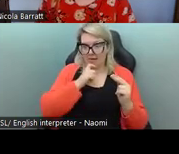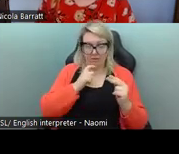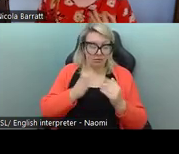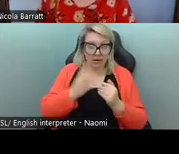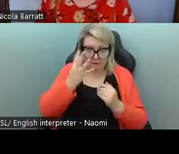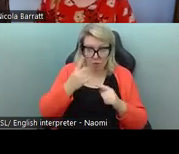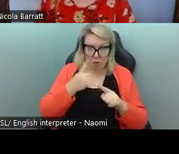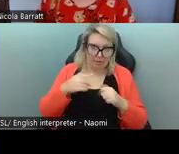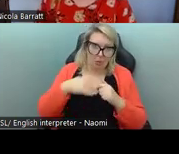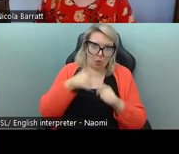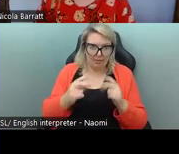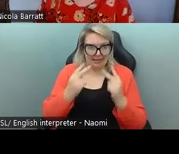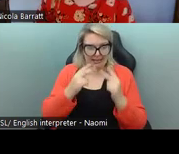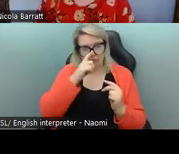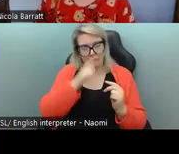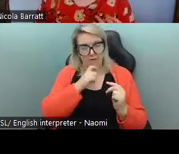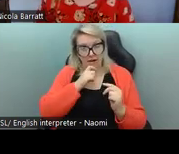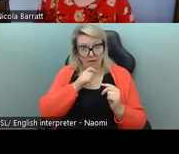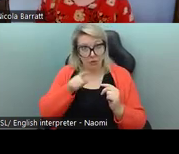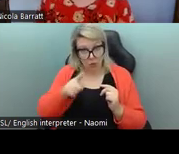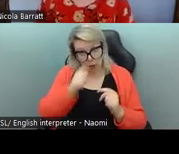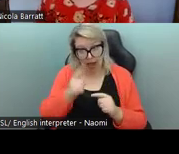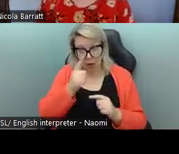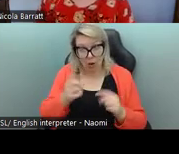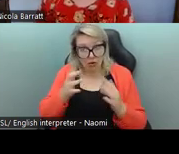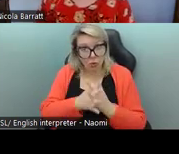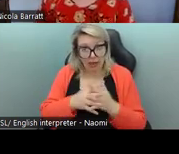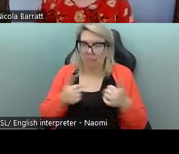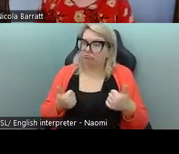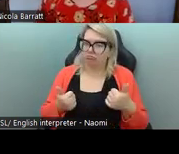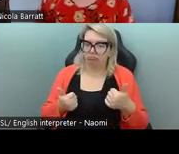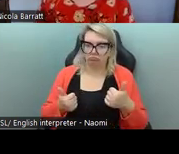If that's a doable amount for you, then that's great. That's really good.